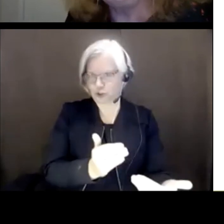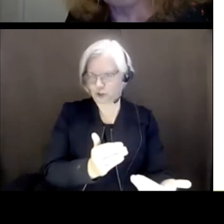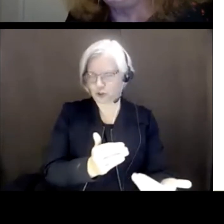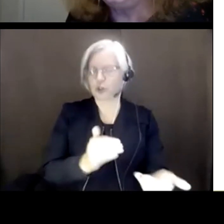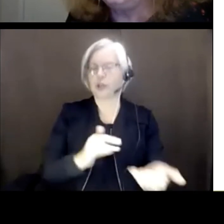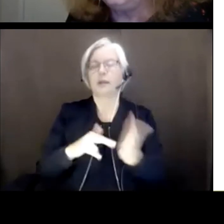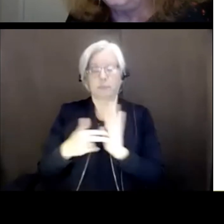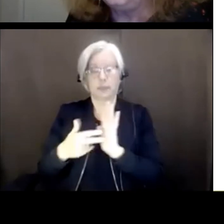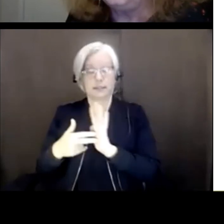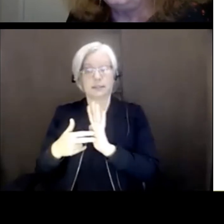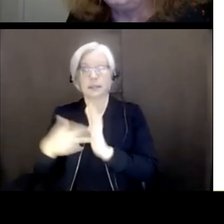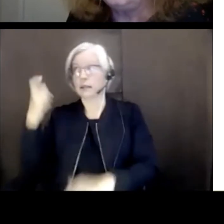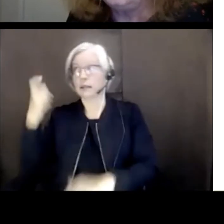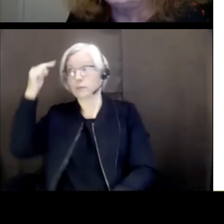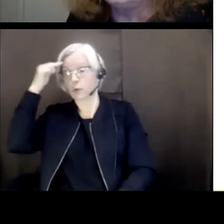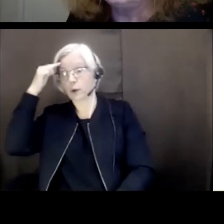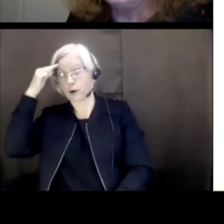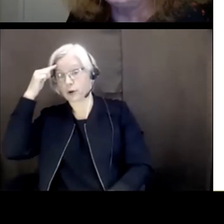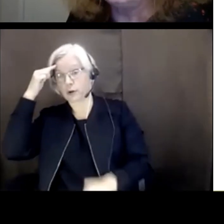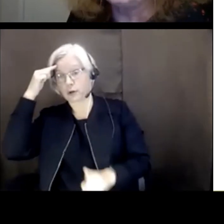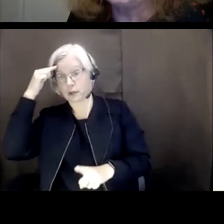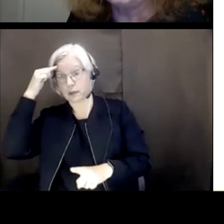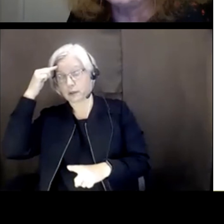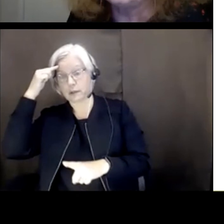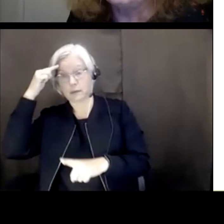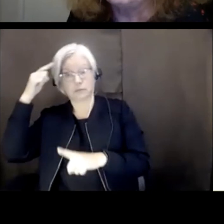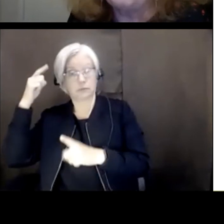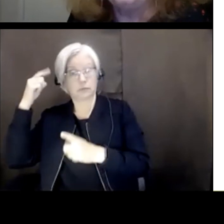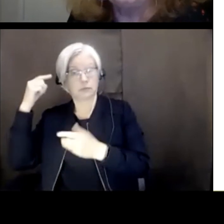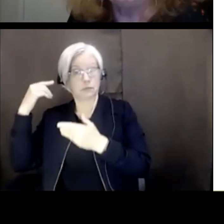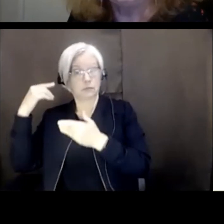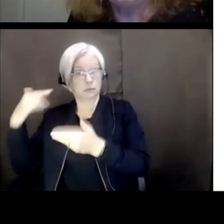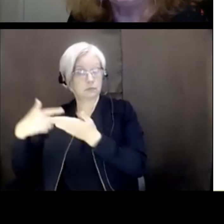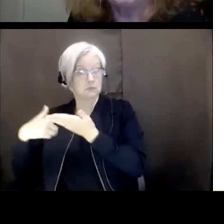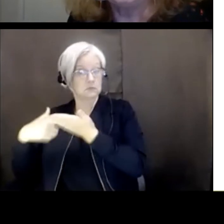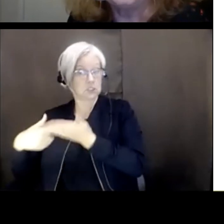YOU IN DISCUSSIONS ABOUT APPROPRIATE ACCOMMODATIONS.